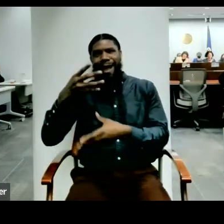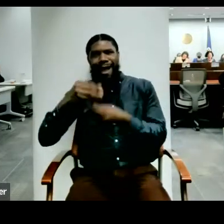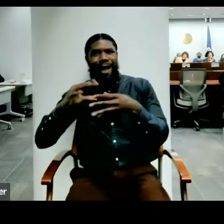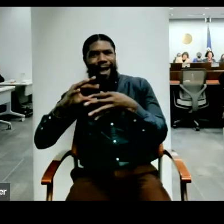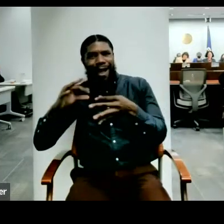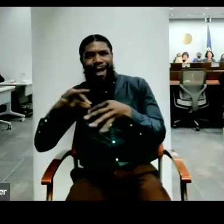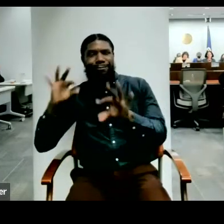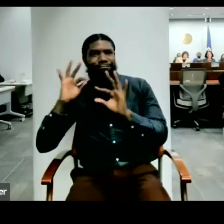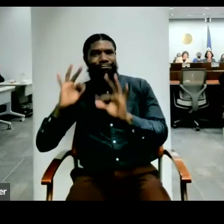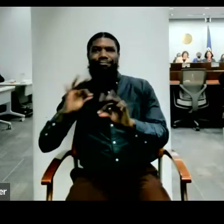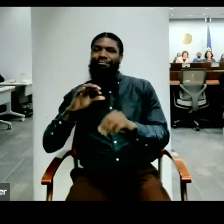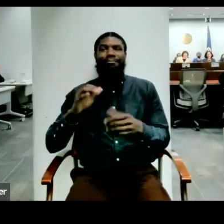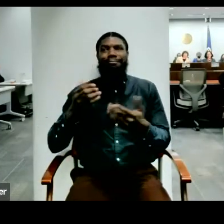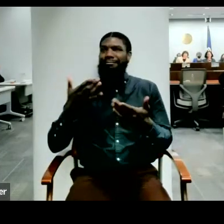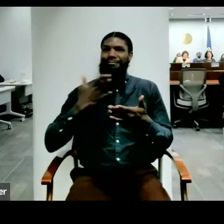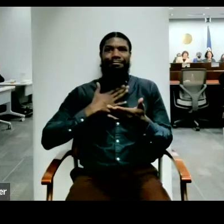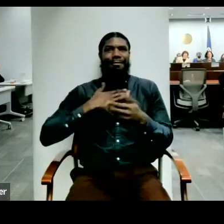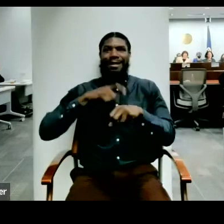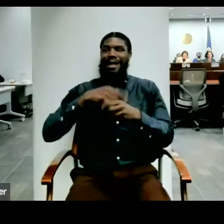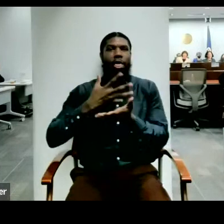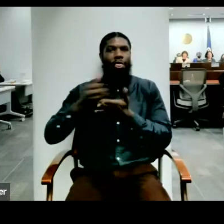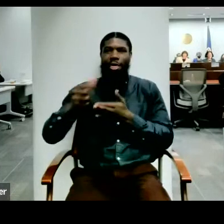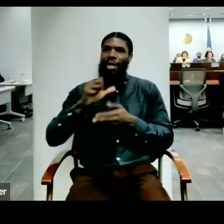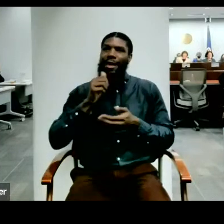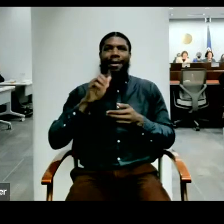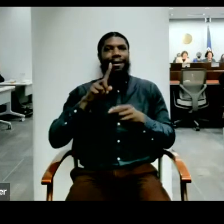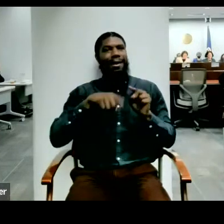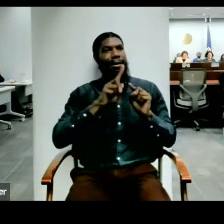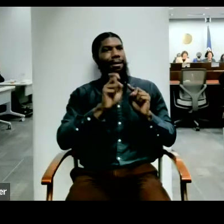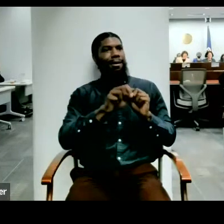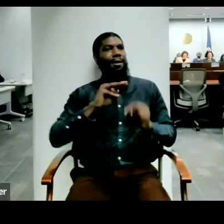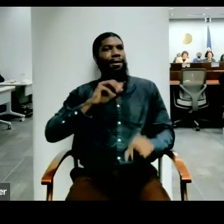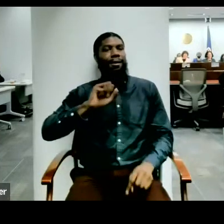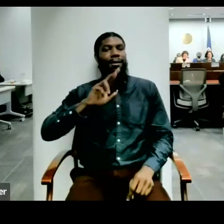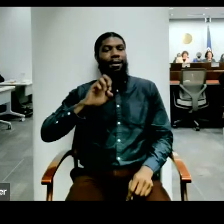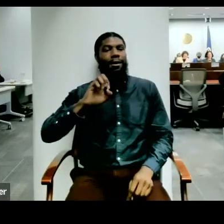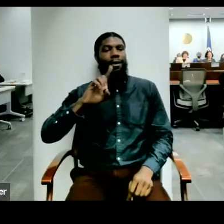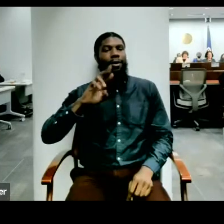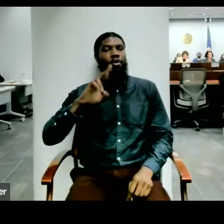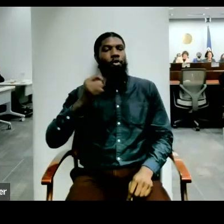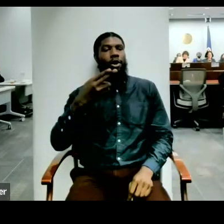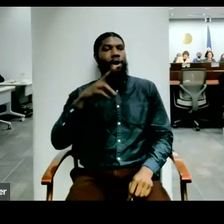ask Ms. Rodriguez this question, I look forward to continuing this conversation. Thank you to all of you.